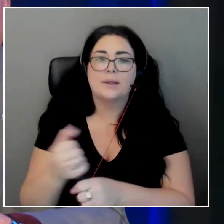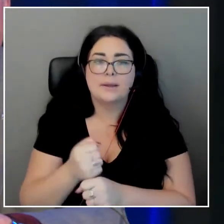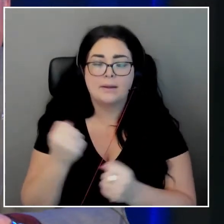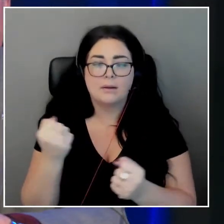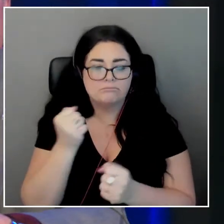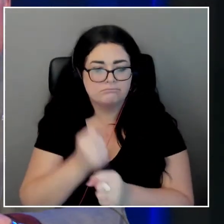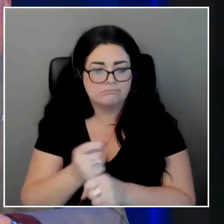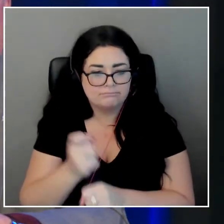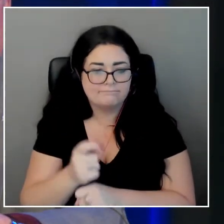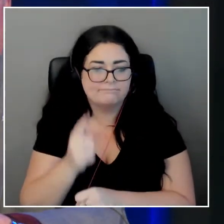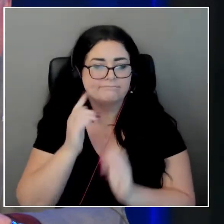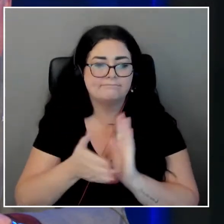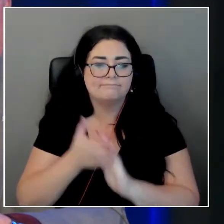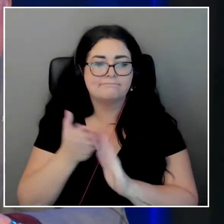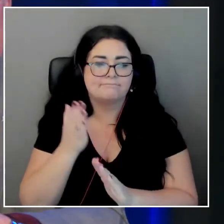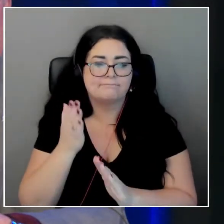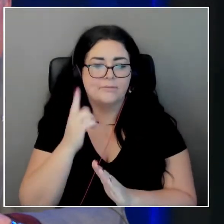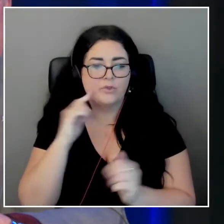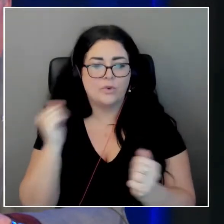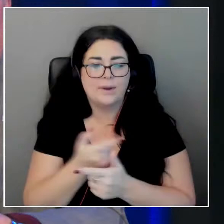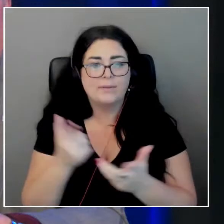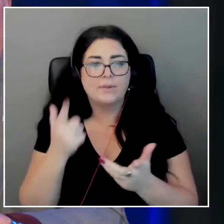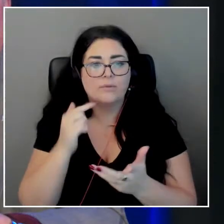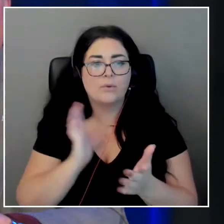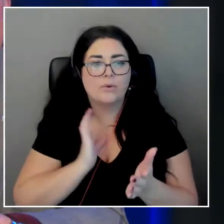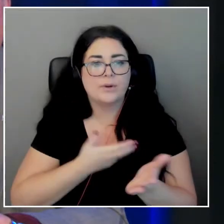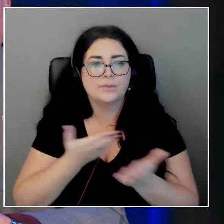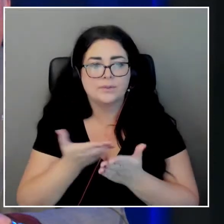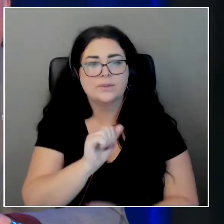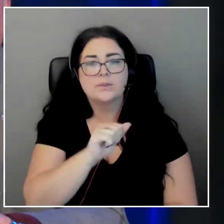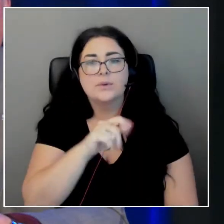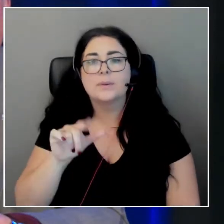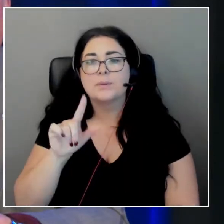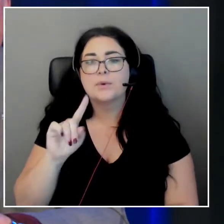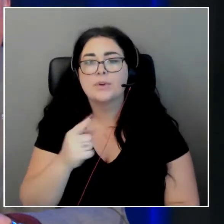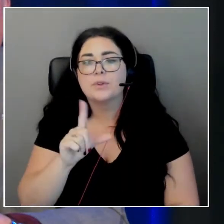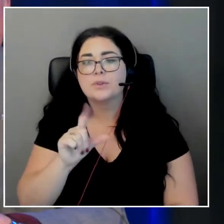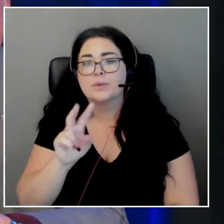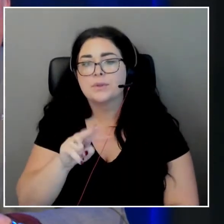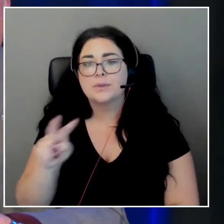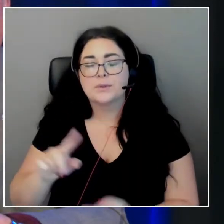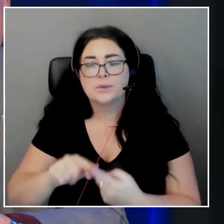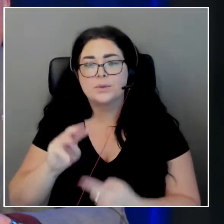From April 1, 2022, to March 31, 2023, we continued to witness